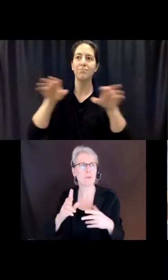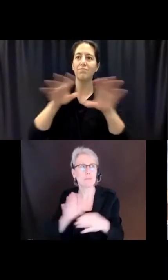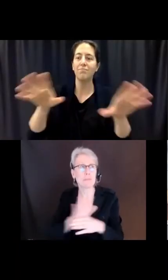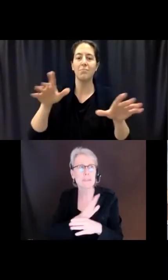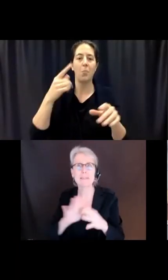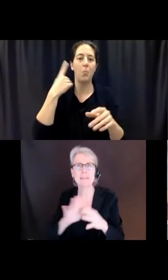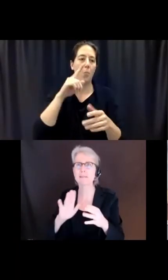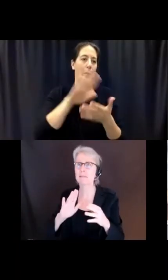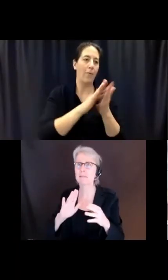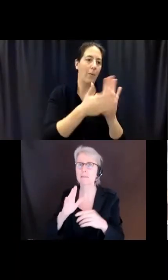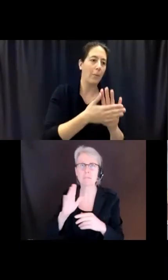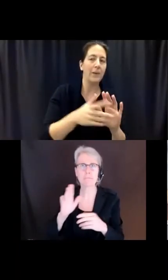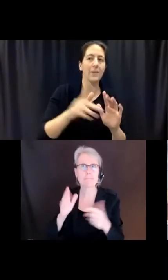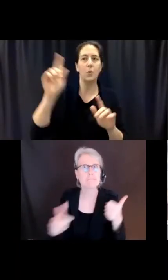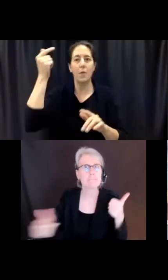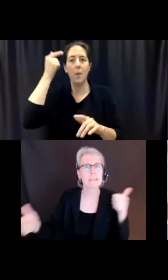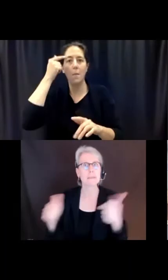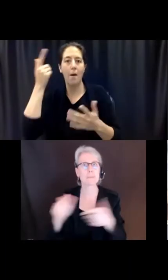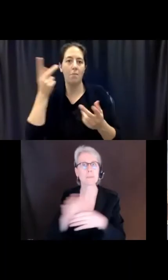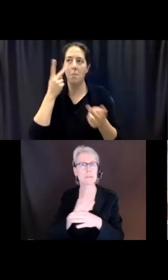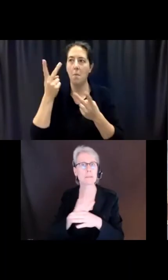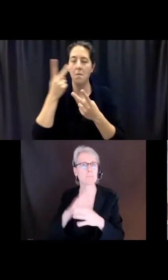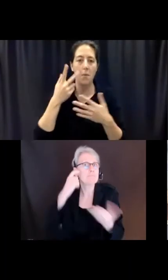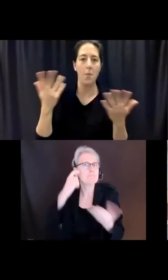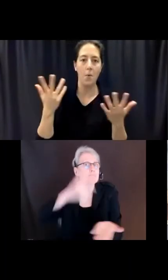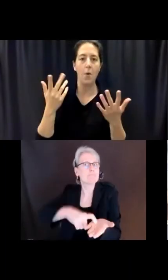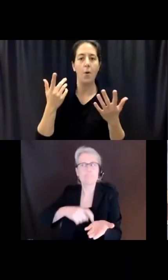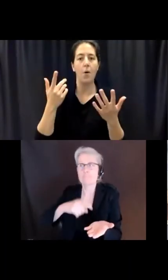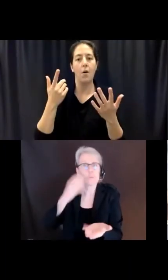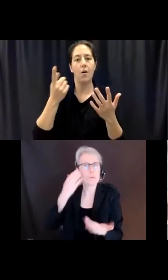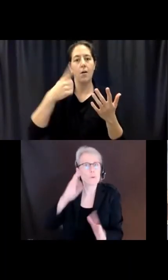OF MAKING THINGS ACCESSIBLE. PART OF IT IS BECAUSE MANY CANADIANS WITH DISABILITIES OR